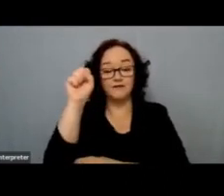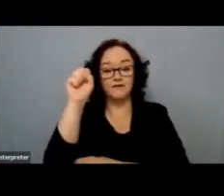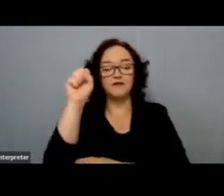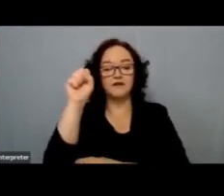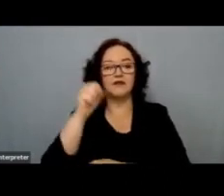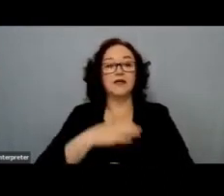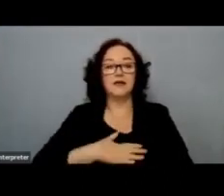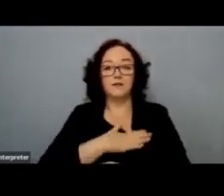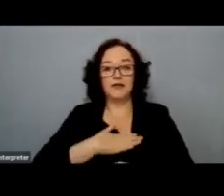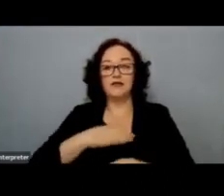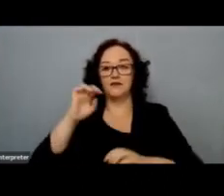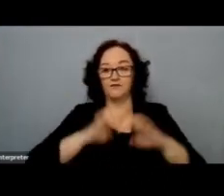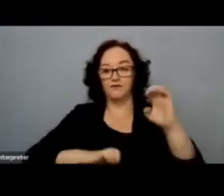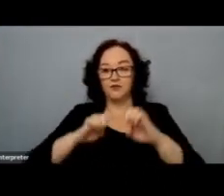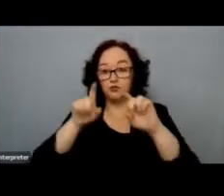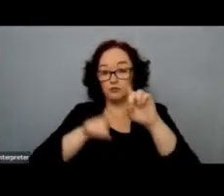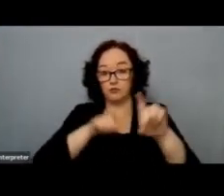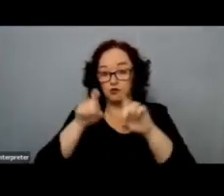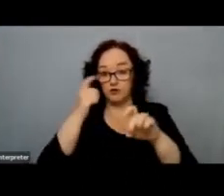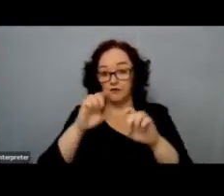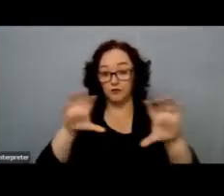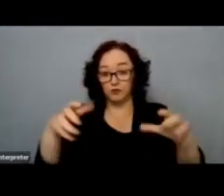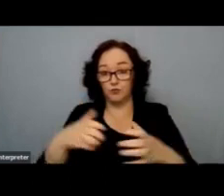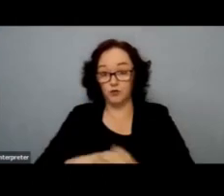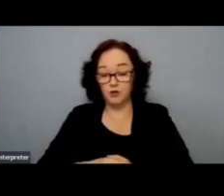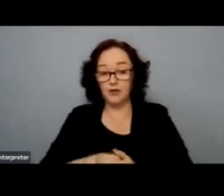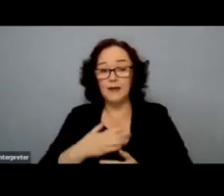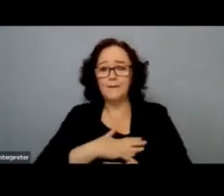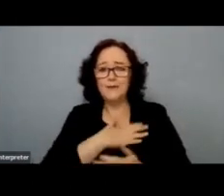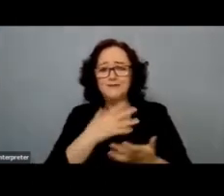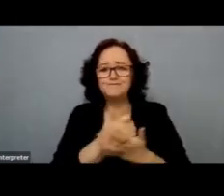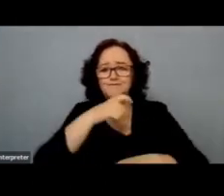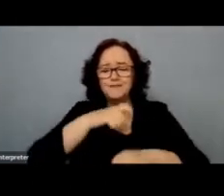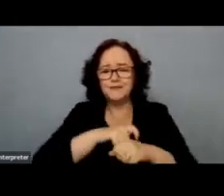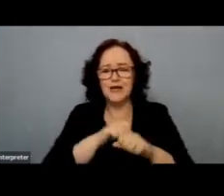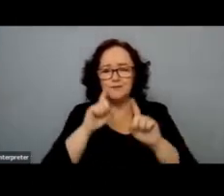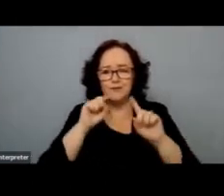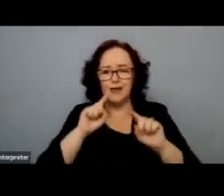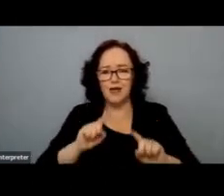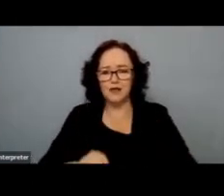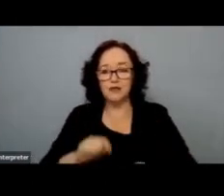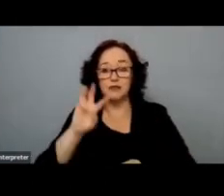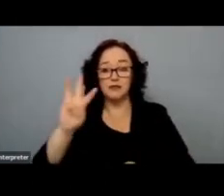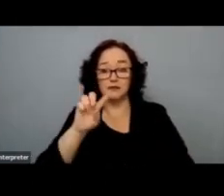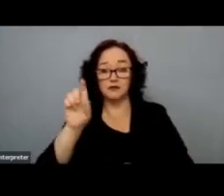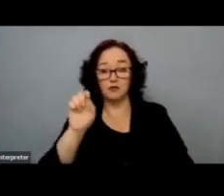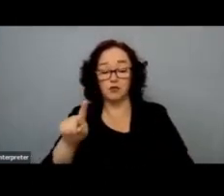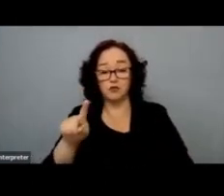questions for the group. So if you could please take the time to respond to these six evaluation questions. They really help us to deliver high